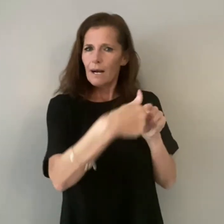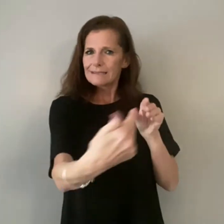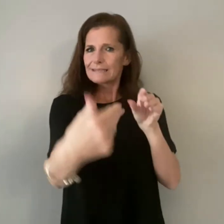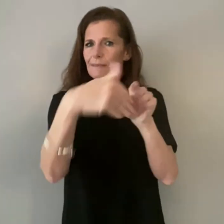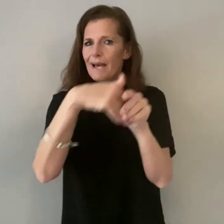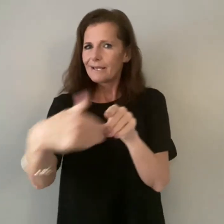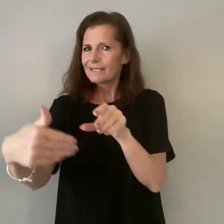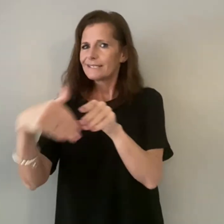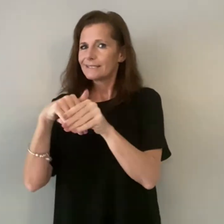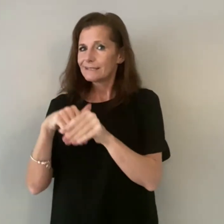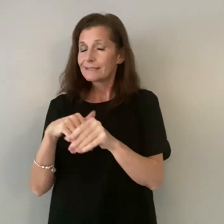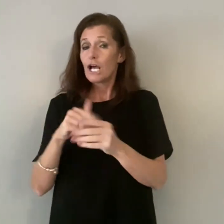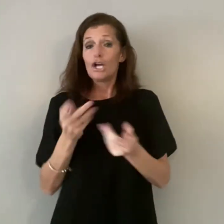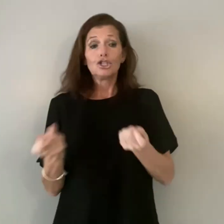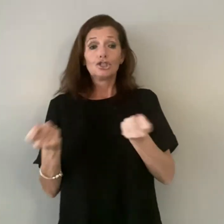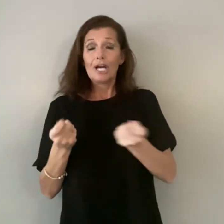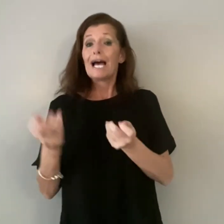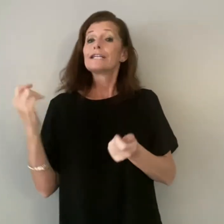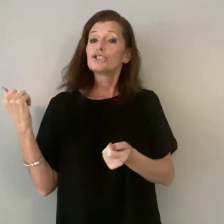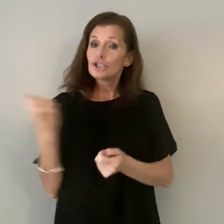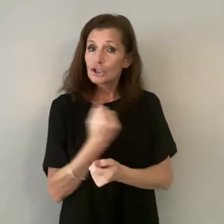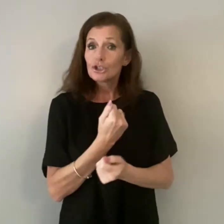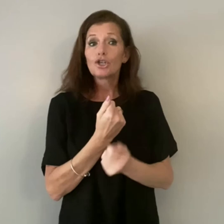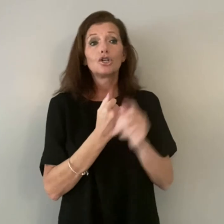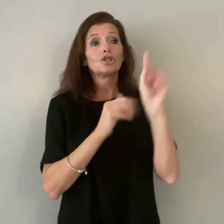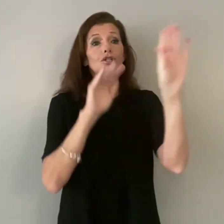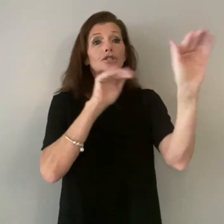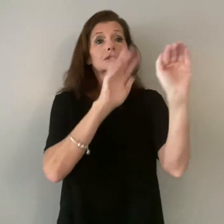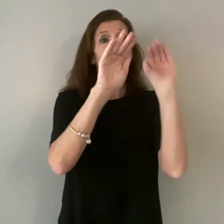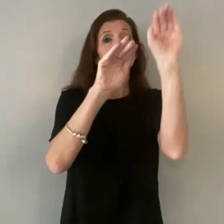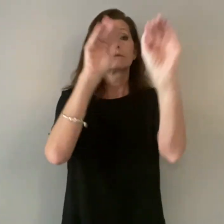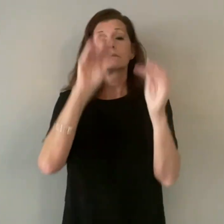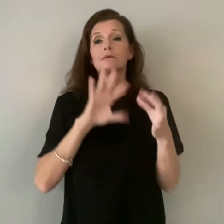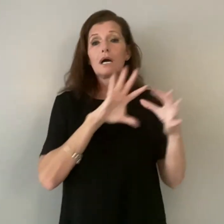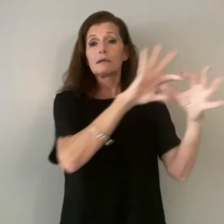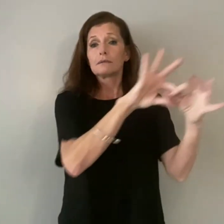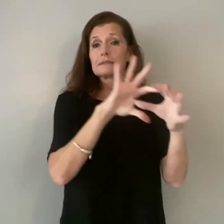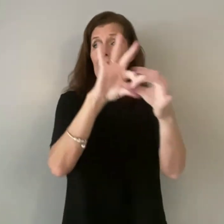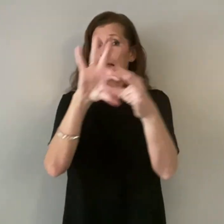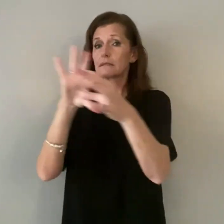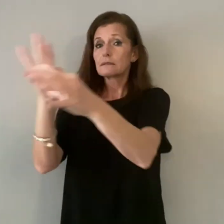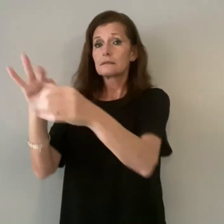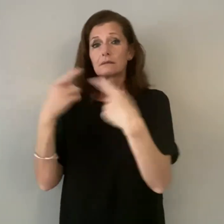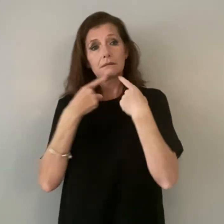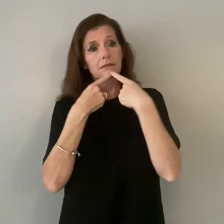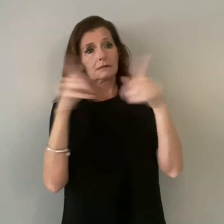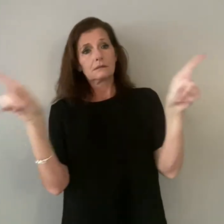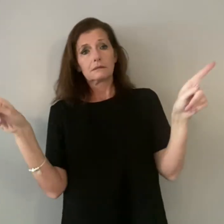participation and a chair can and should make those individual contacts and ask openly